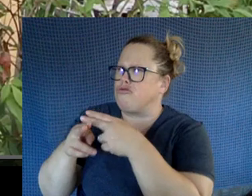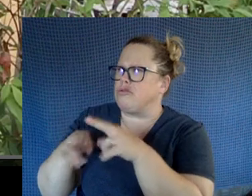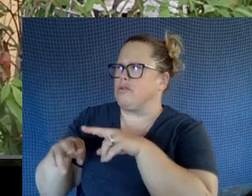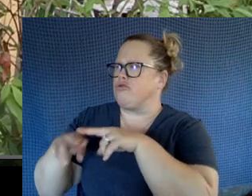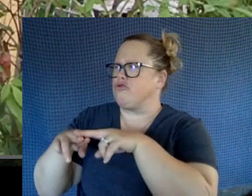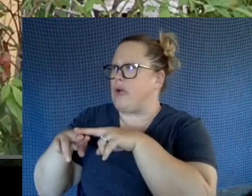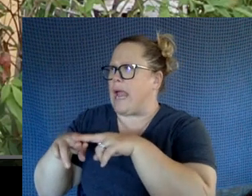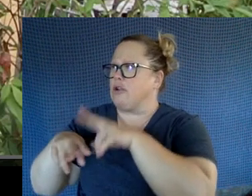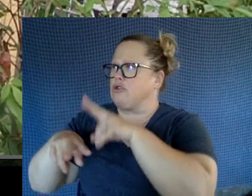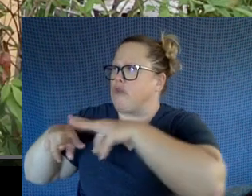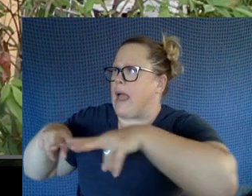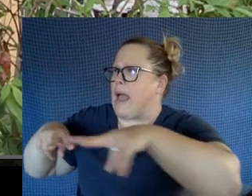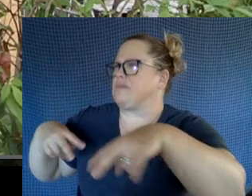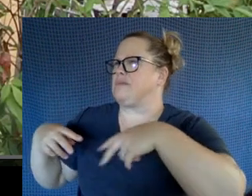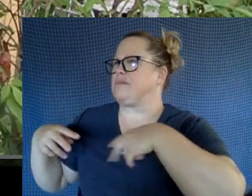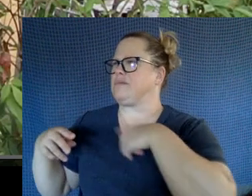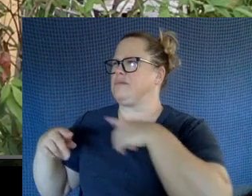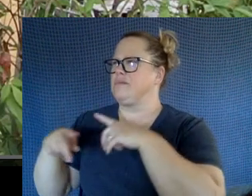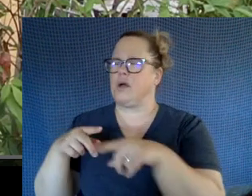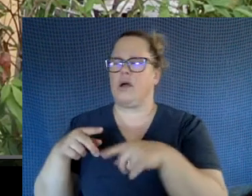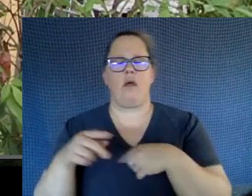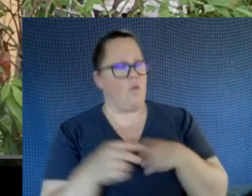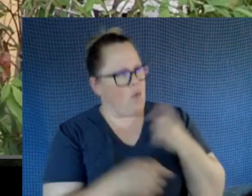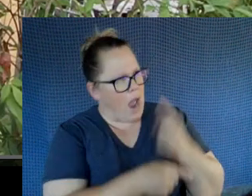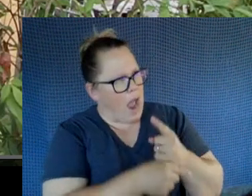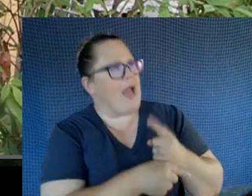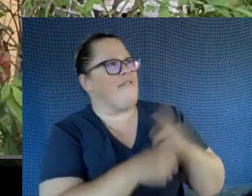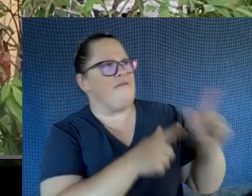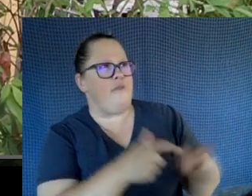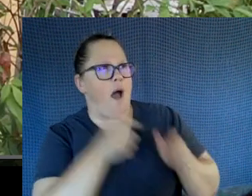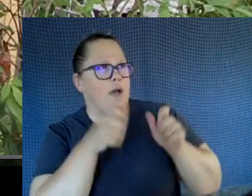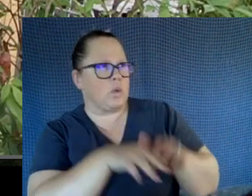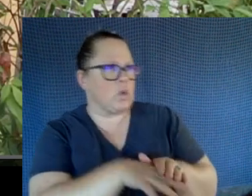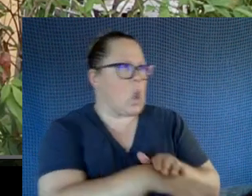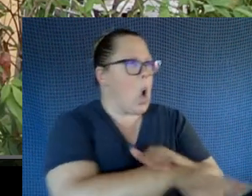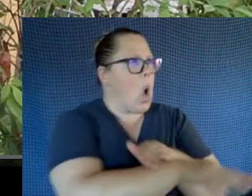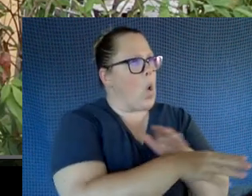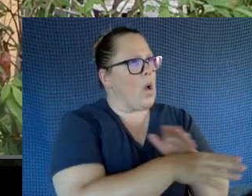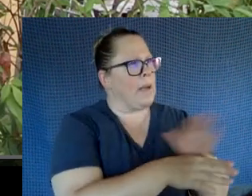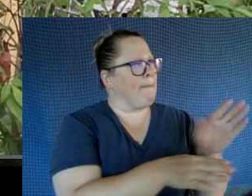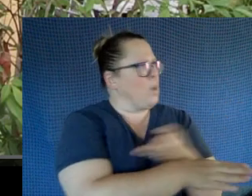faster slower and the music rhythms with that and some of his artwork like this